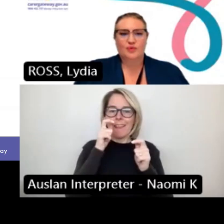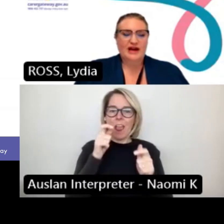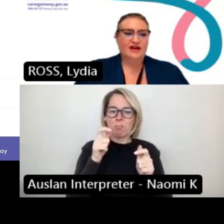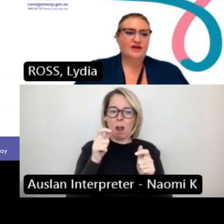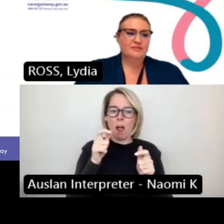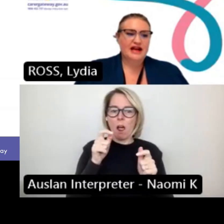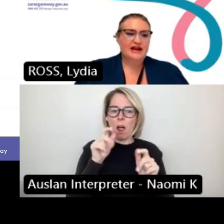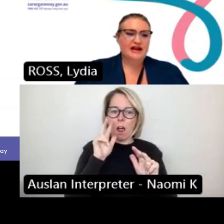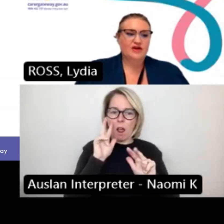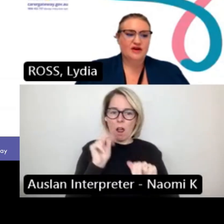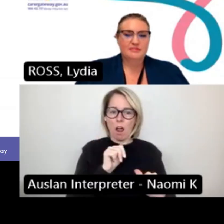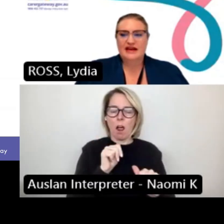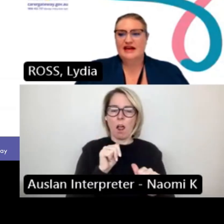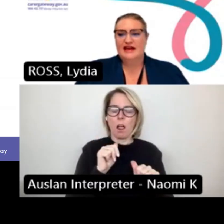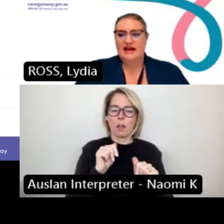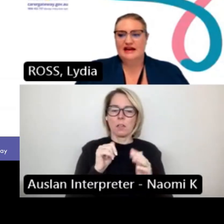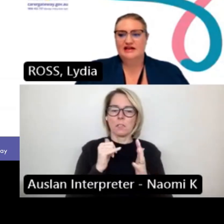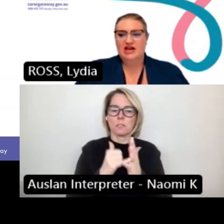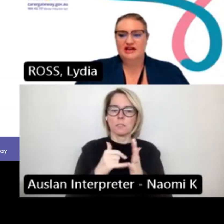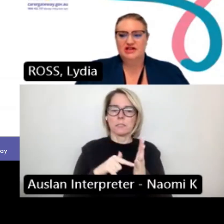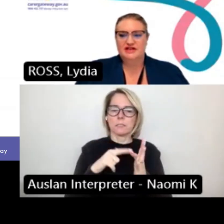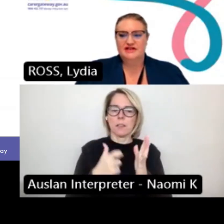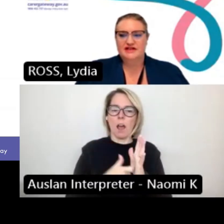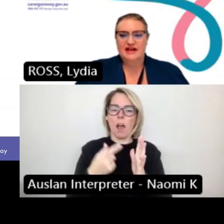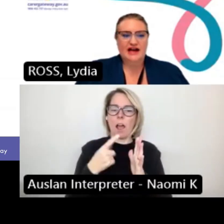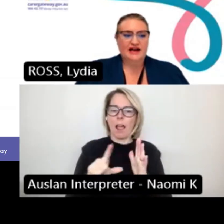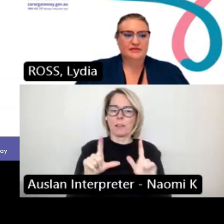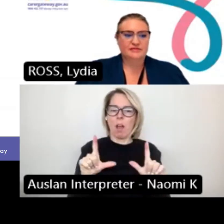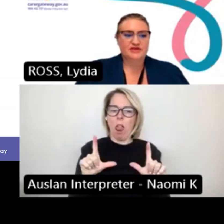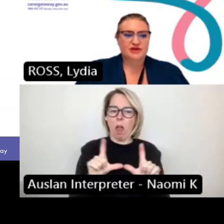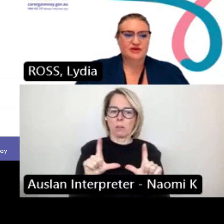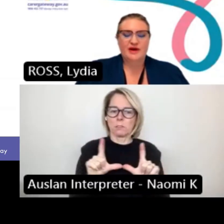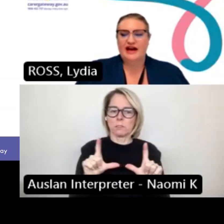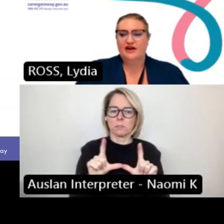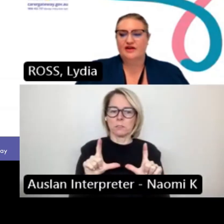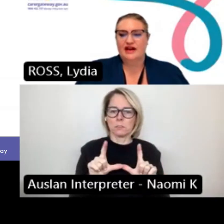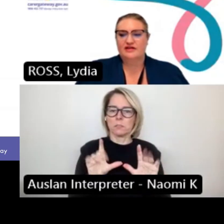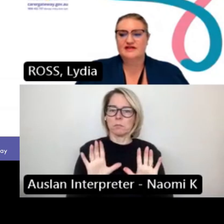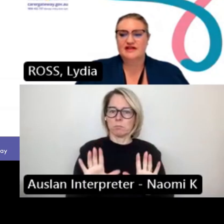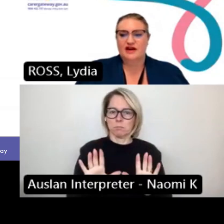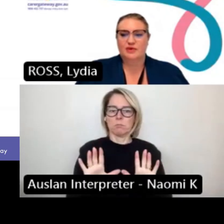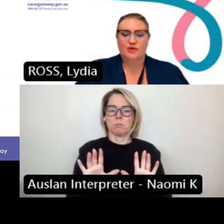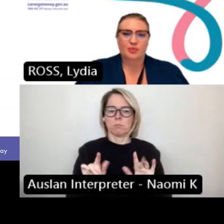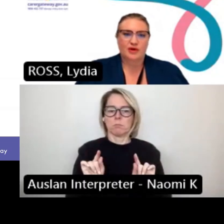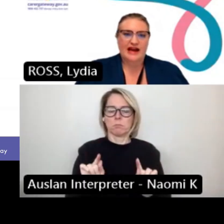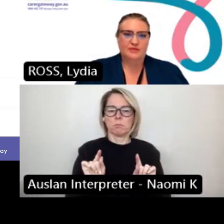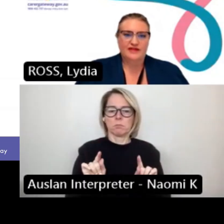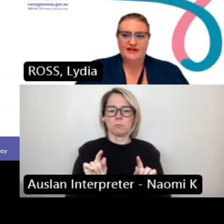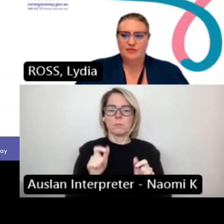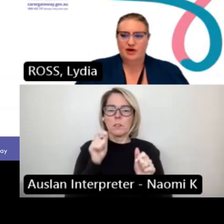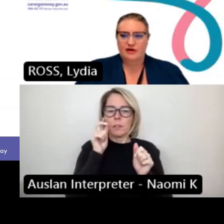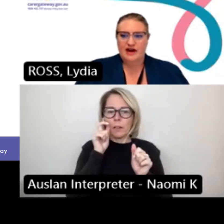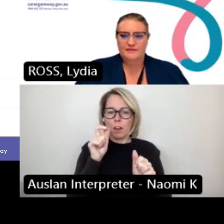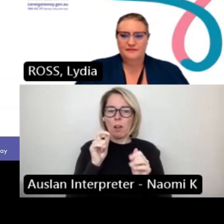We are not planning on making any changes to how Carers STAR™ will operate within the program.